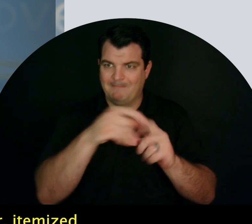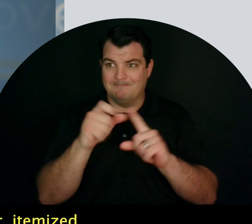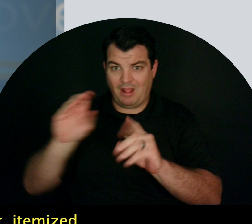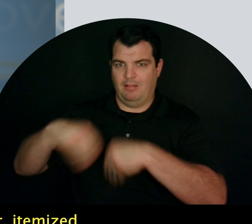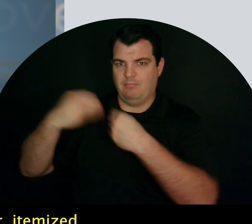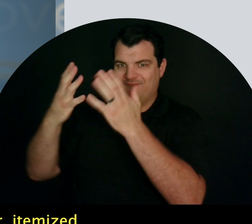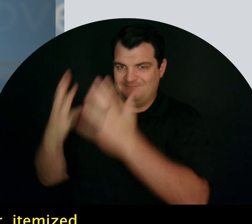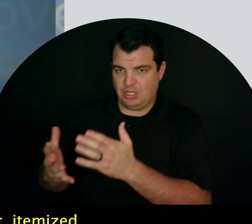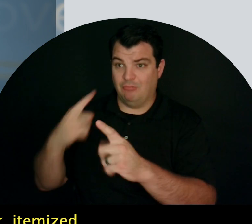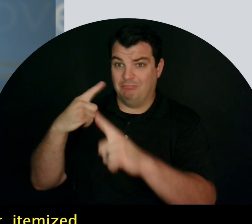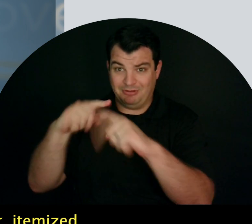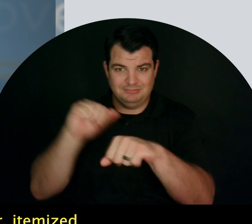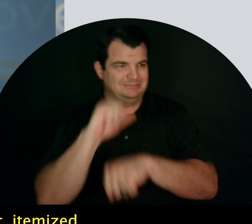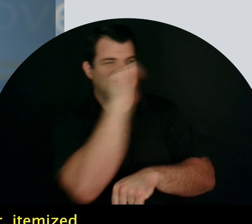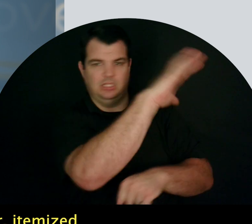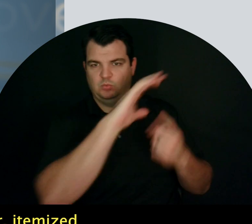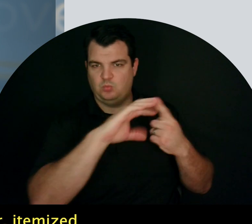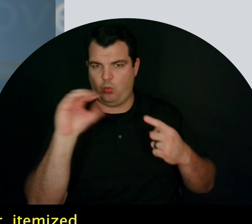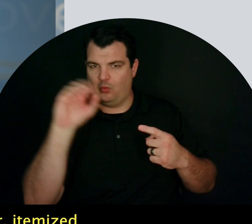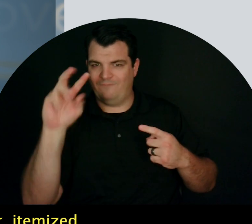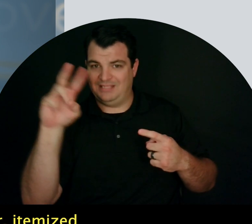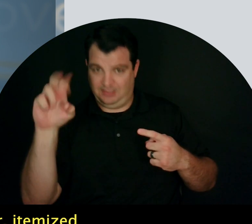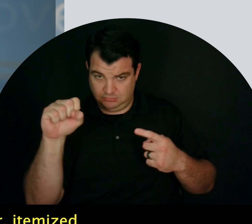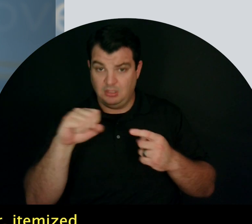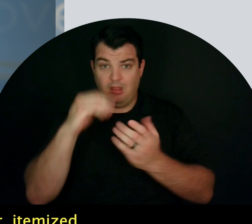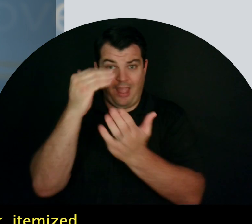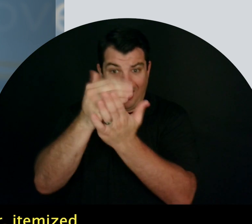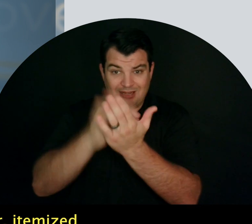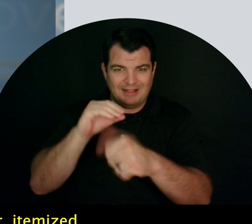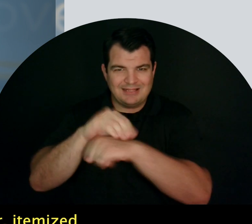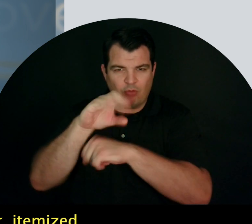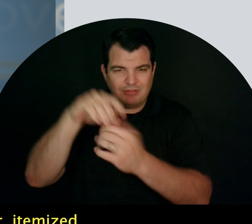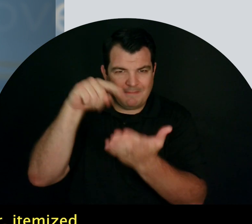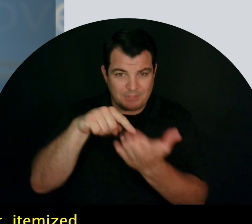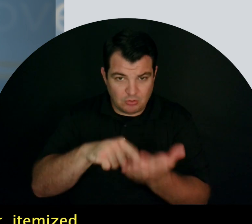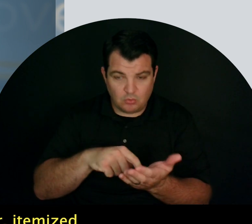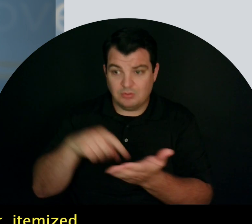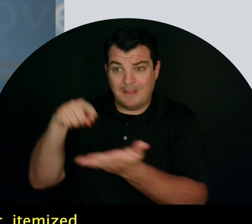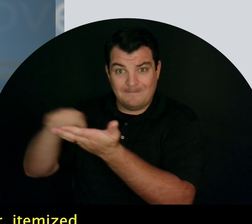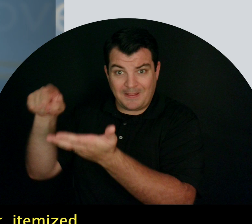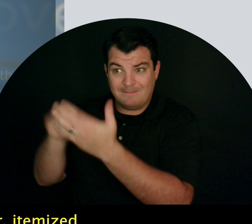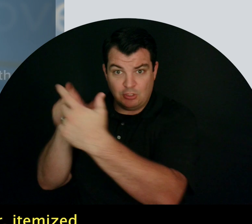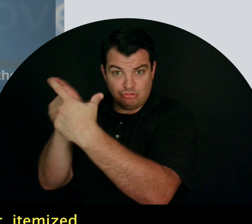completed by the provider, itemized counseling bills, payment receipts and,